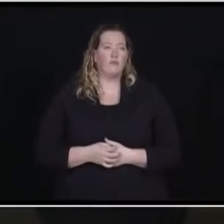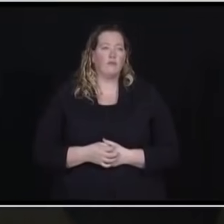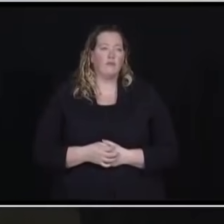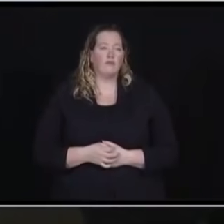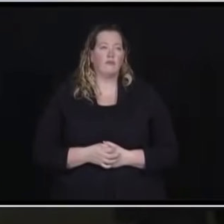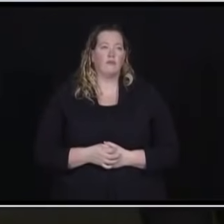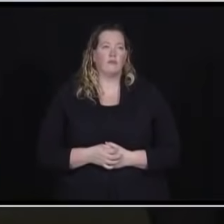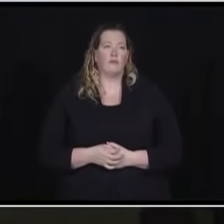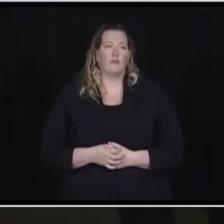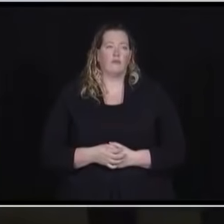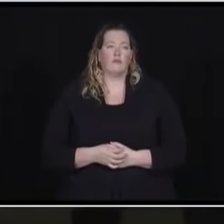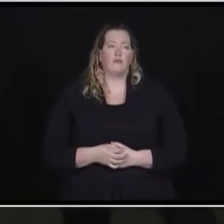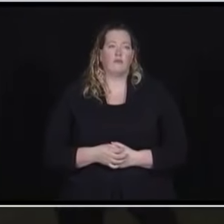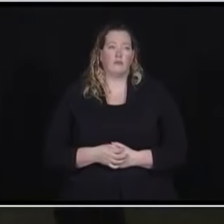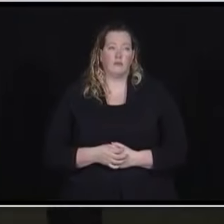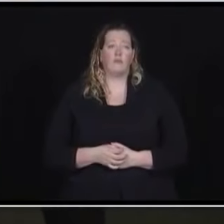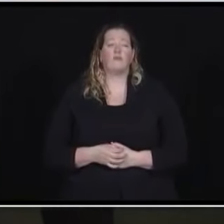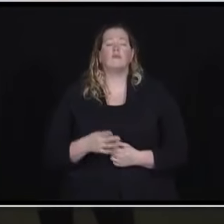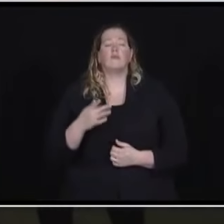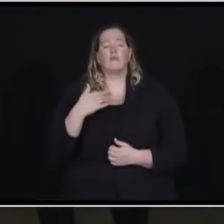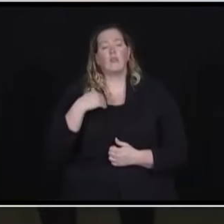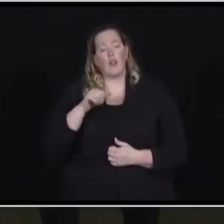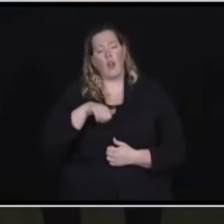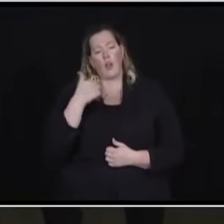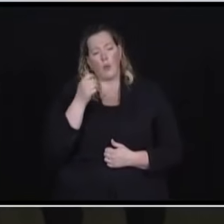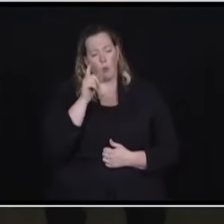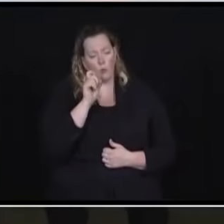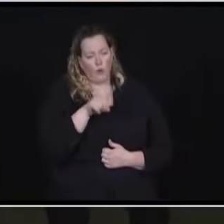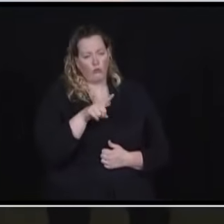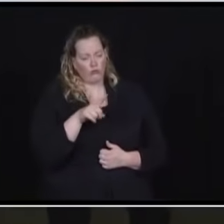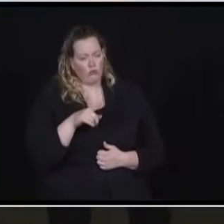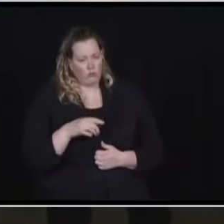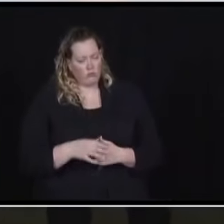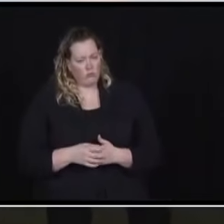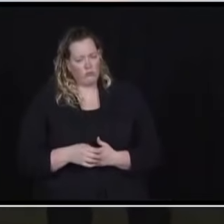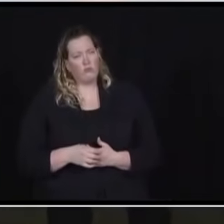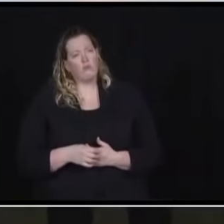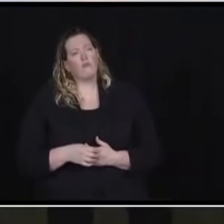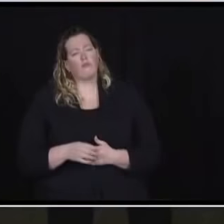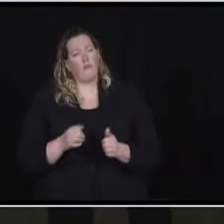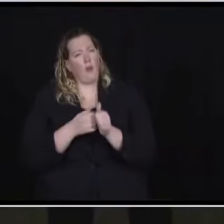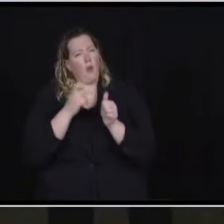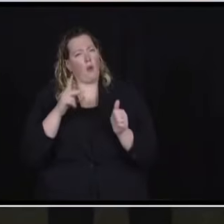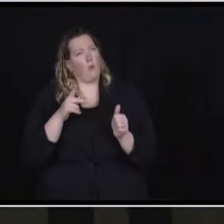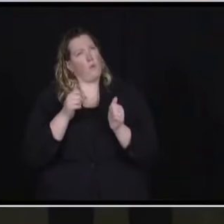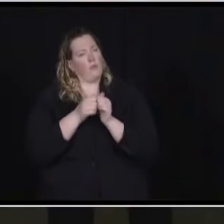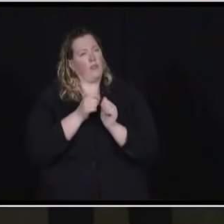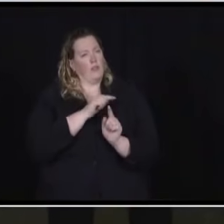Ontario wants to receive the vaccination will be able to receive it. Follow-up? Yes, thank you.